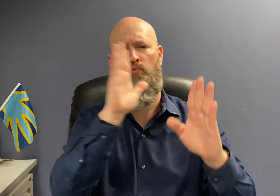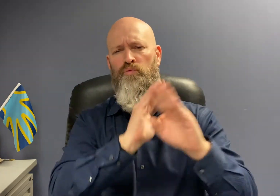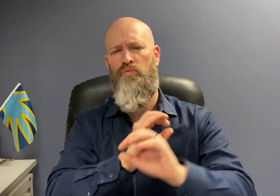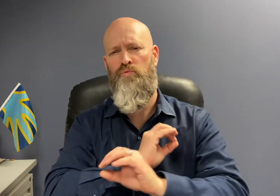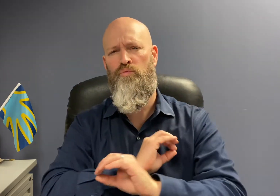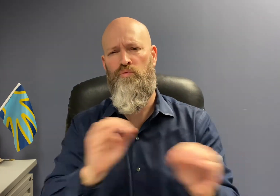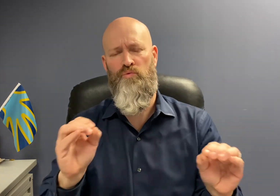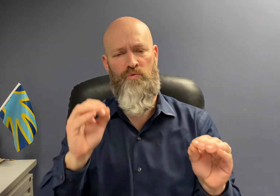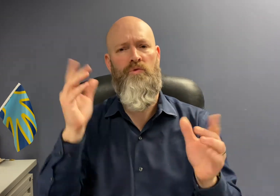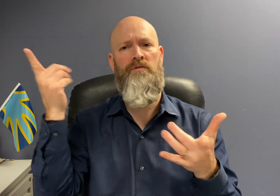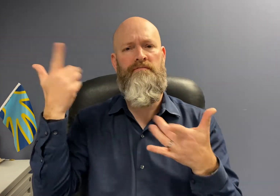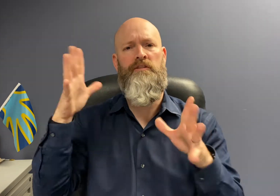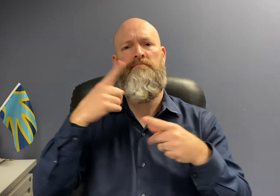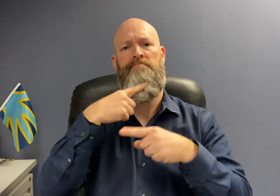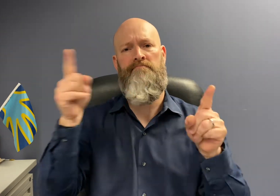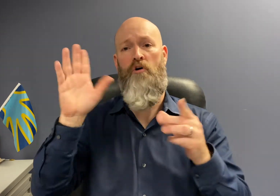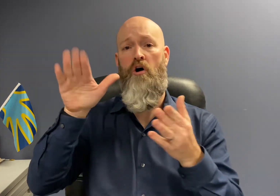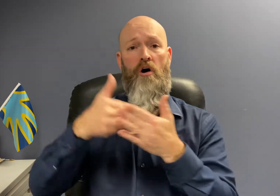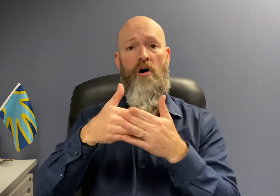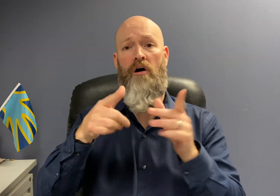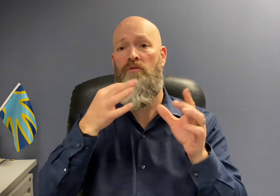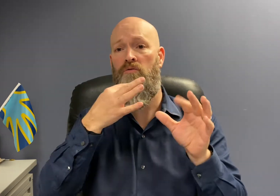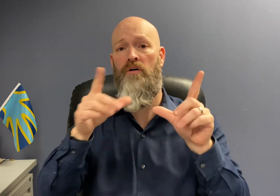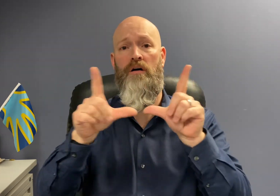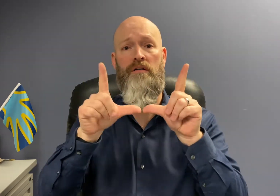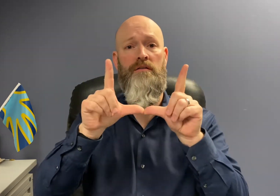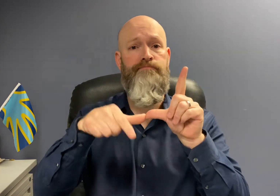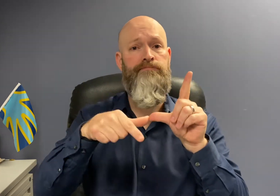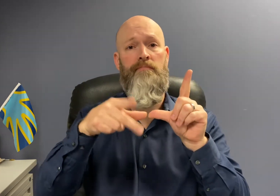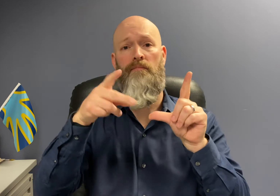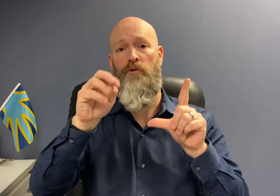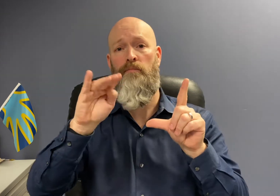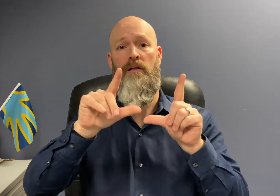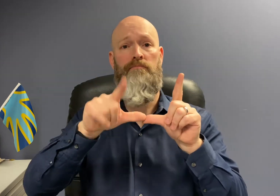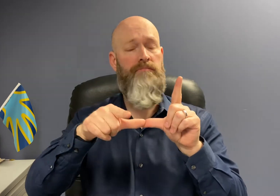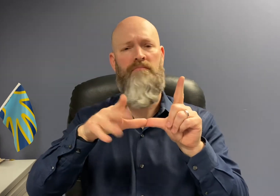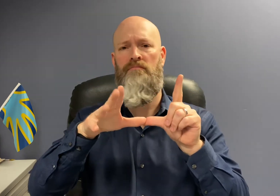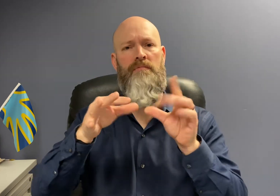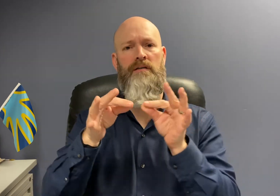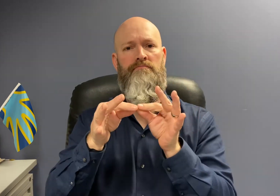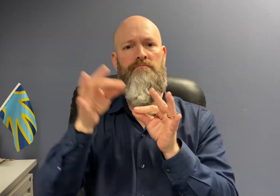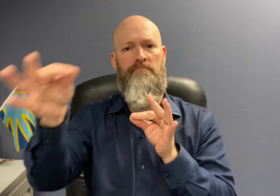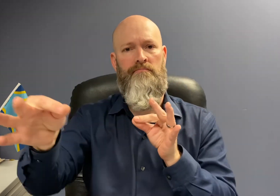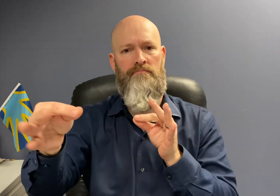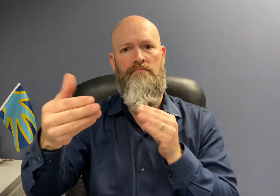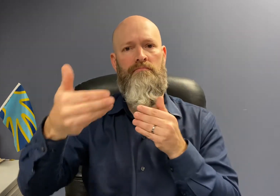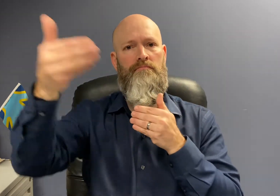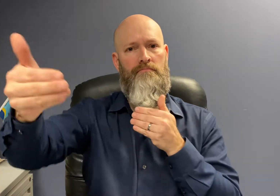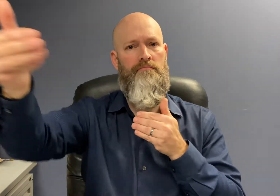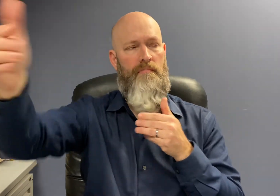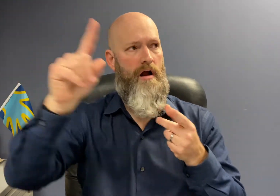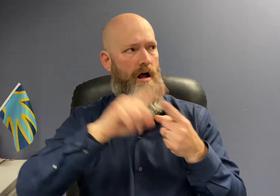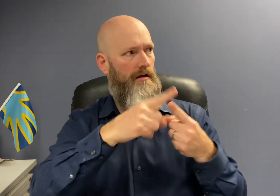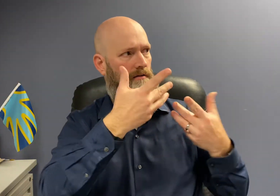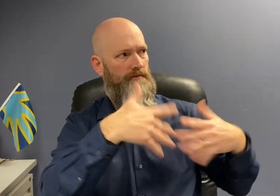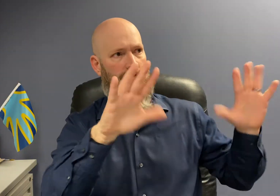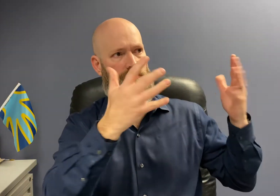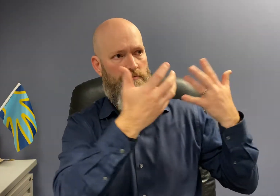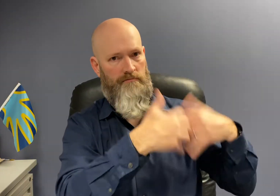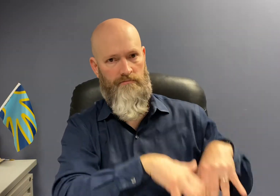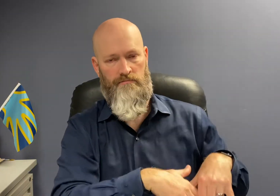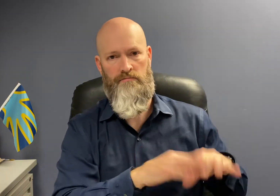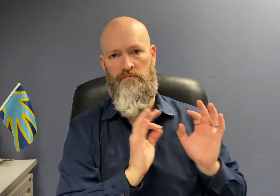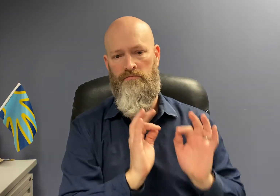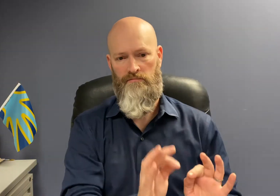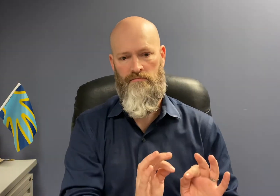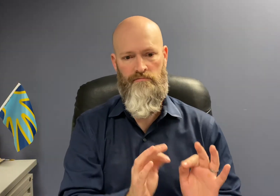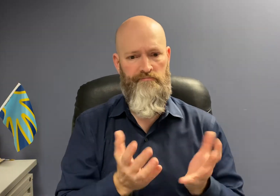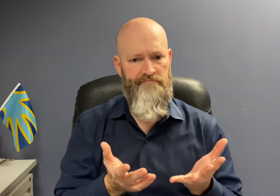during the current state of emergency will be extended until the 30th day after the state of emergency is lifted.